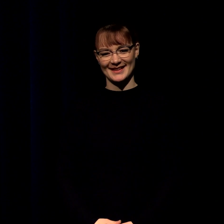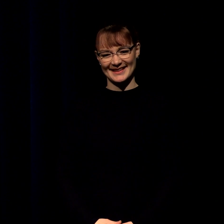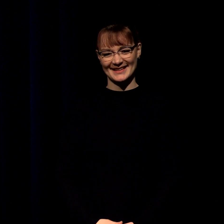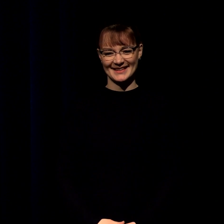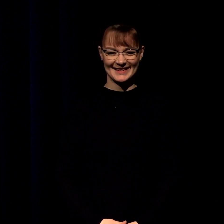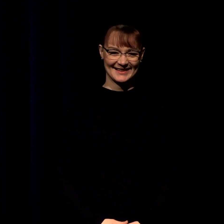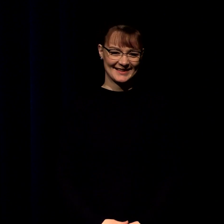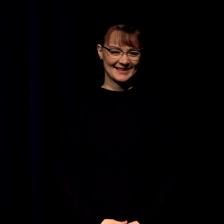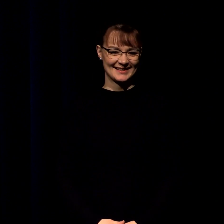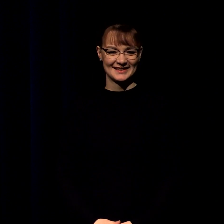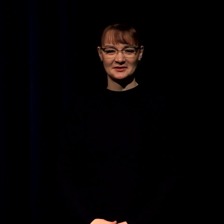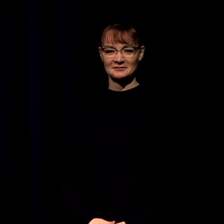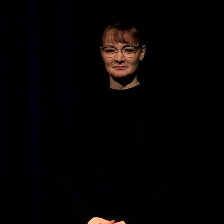somebody to you